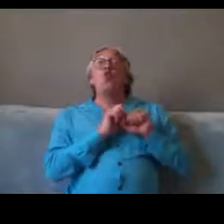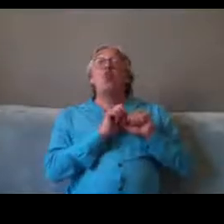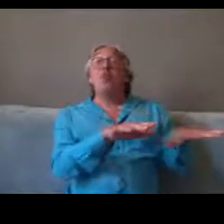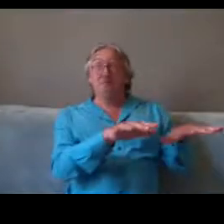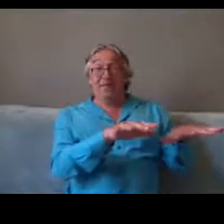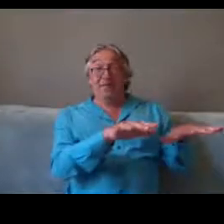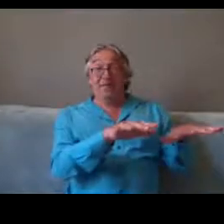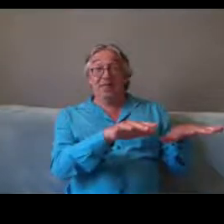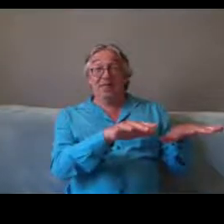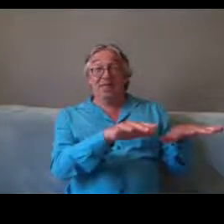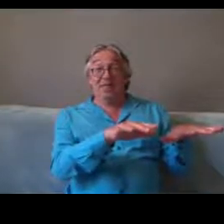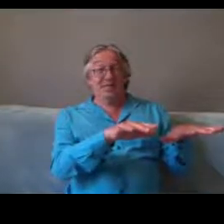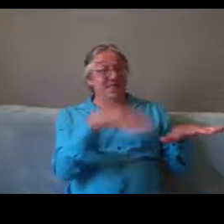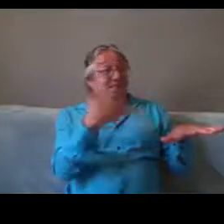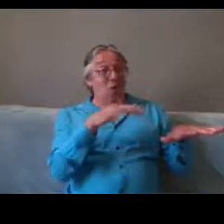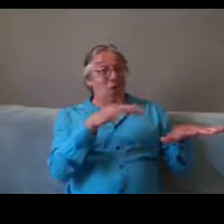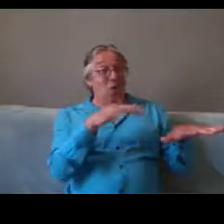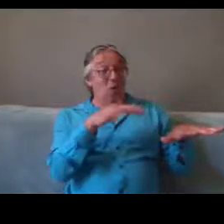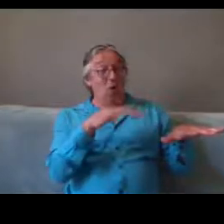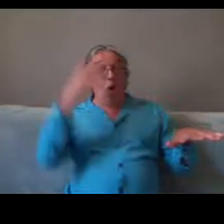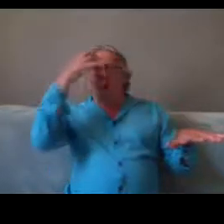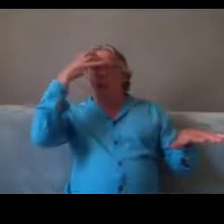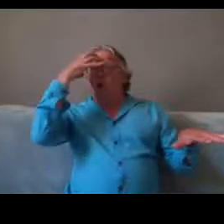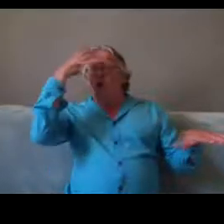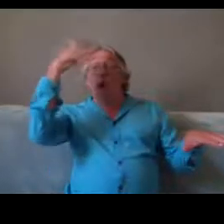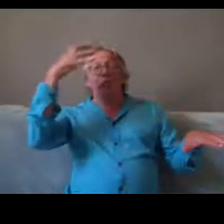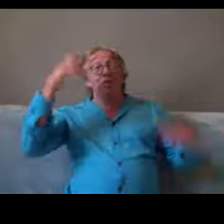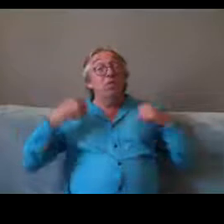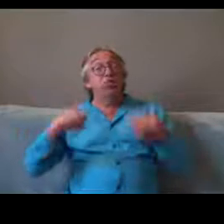In terms of overall projects we have more than 5300 projects